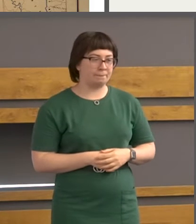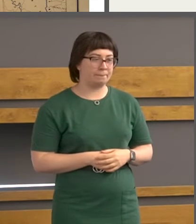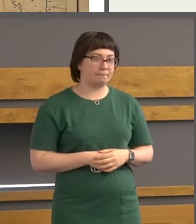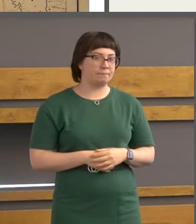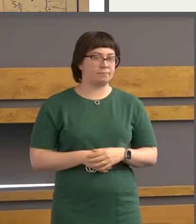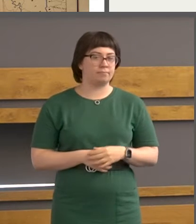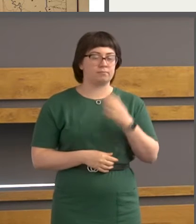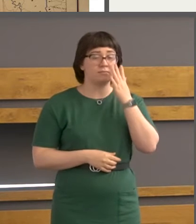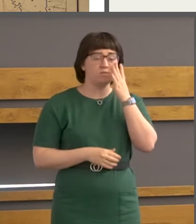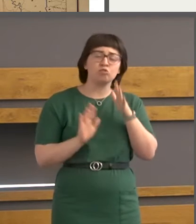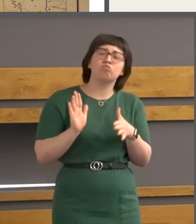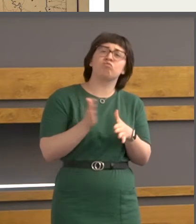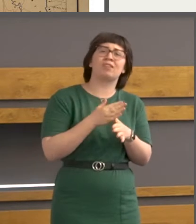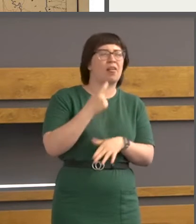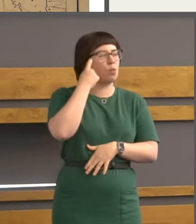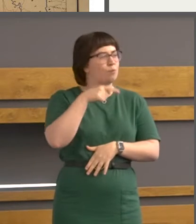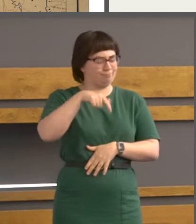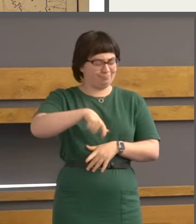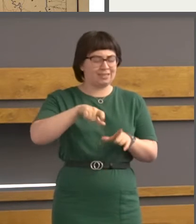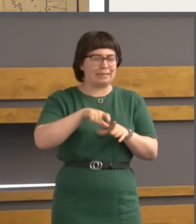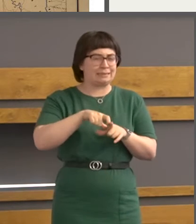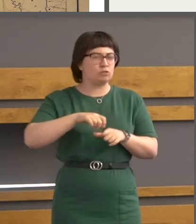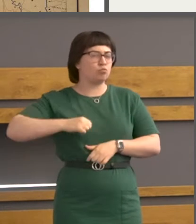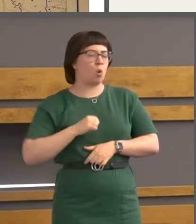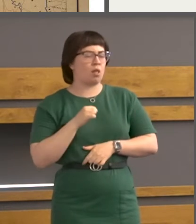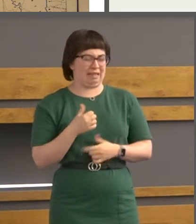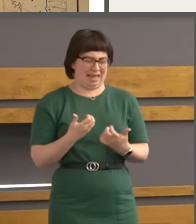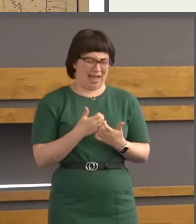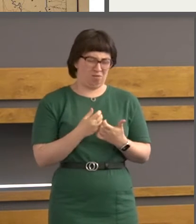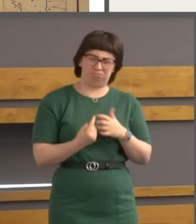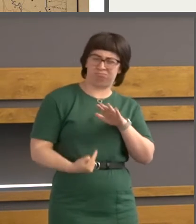So I was initially interested in how Dundee and Scotland became the primary center